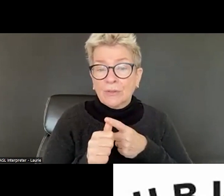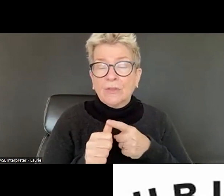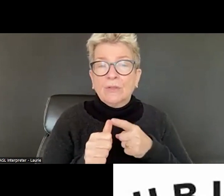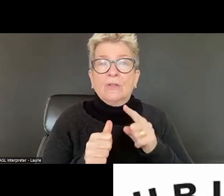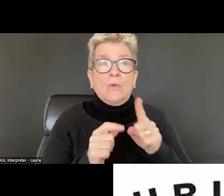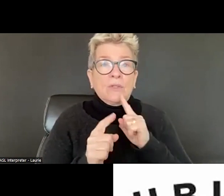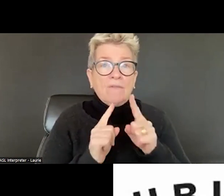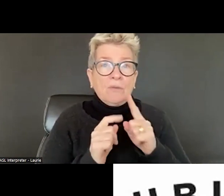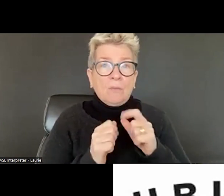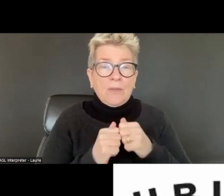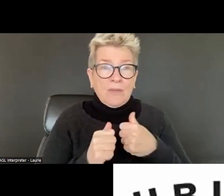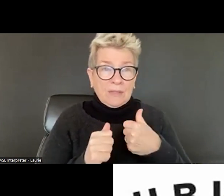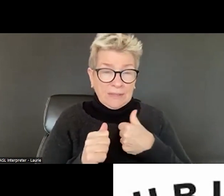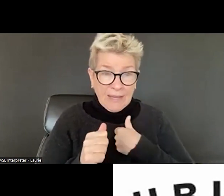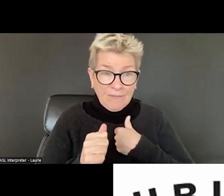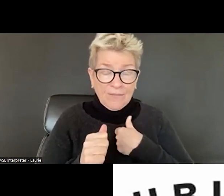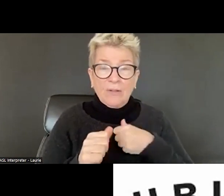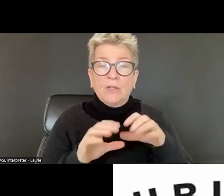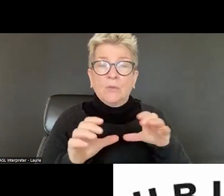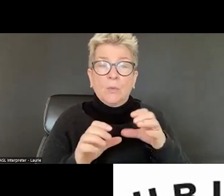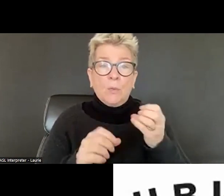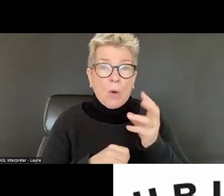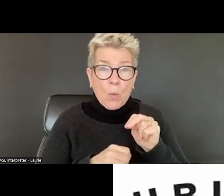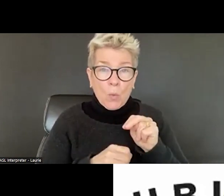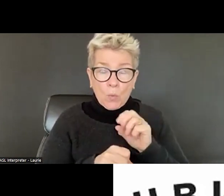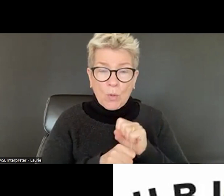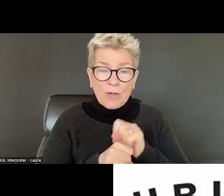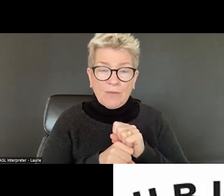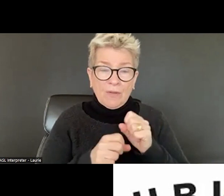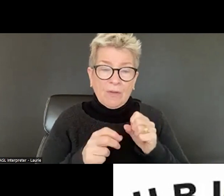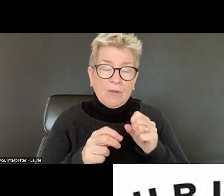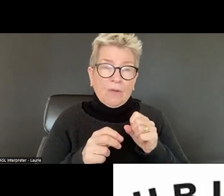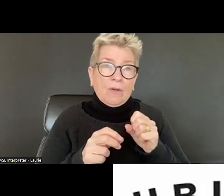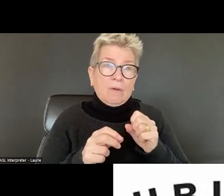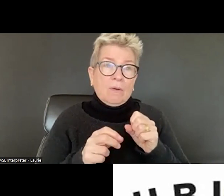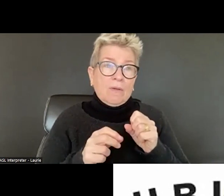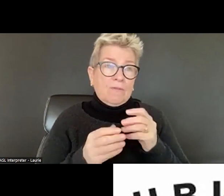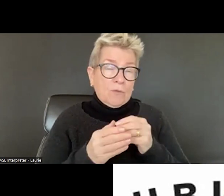with self doing our own own work whether it's investing in a financial coach um a clinician